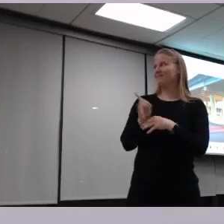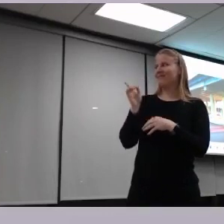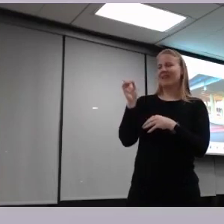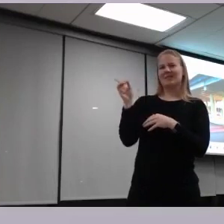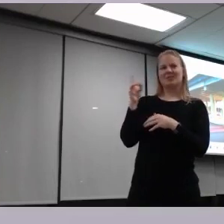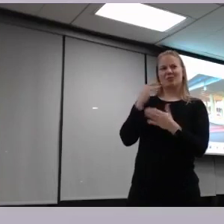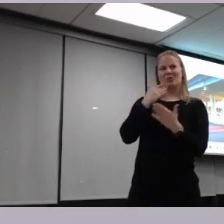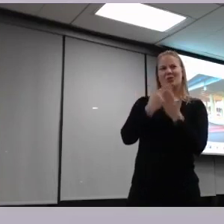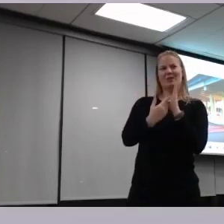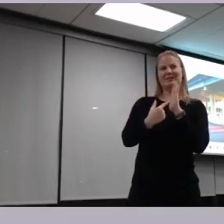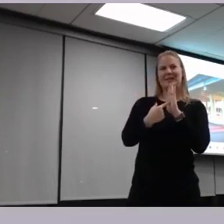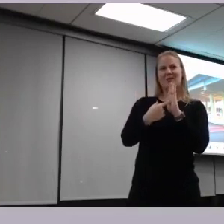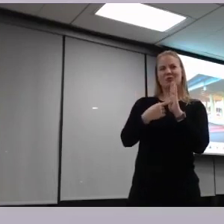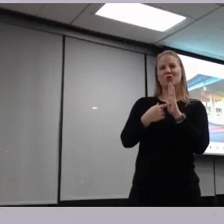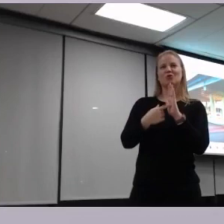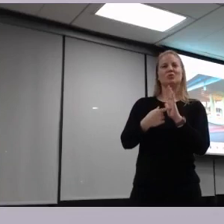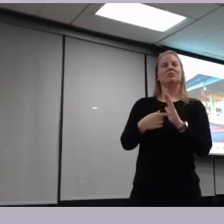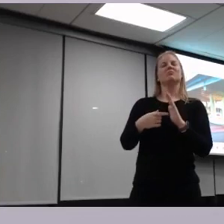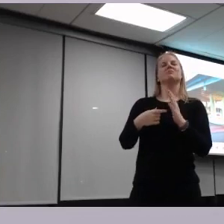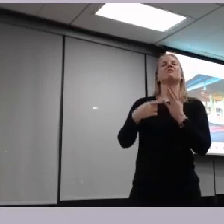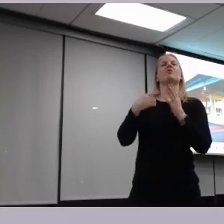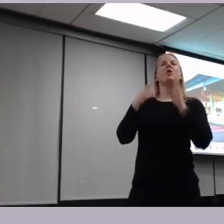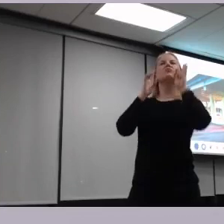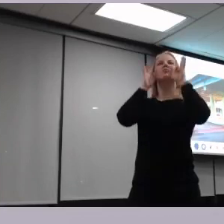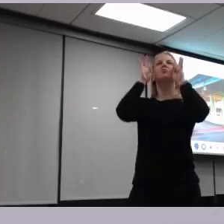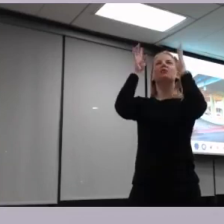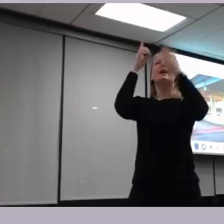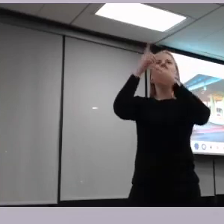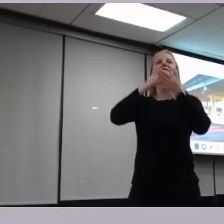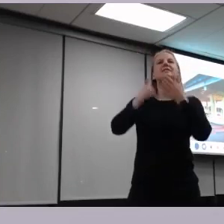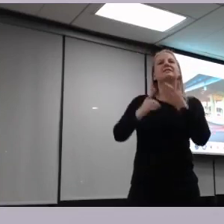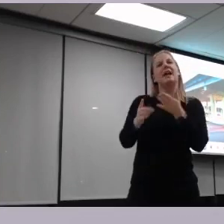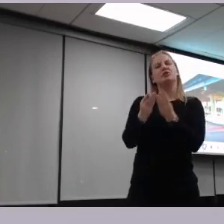creative design solutions, combating low and dark underground space.